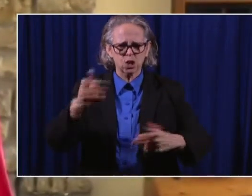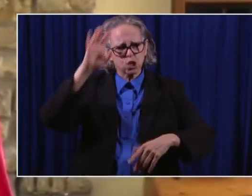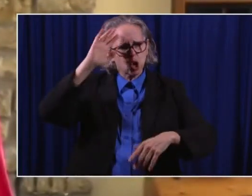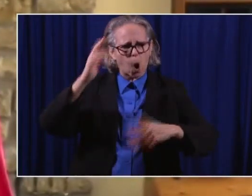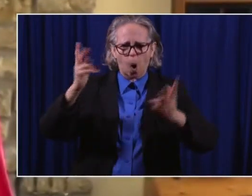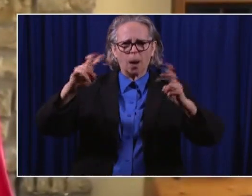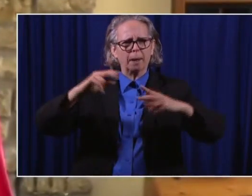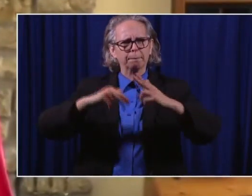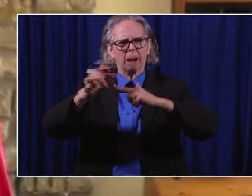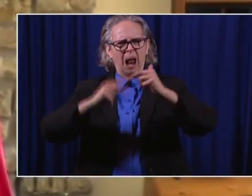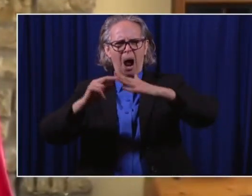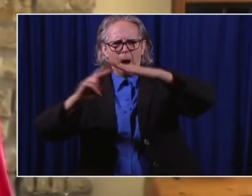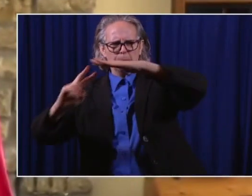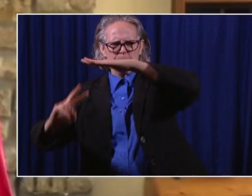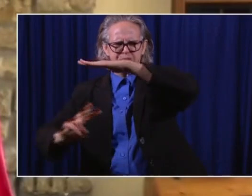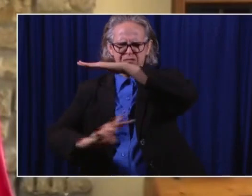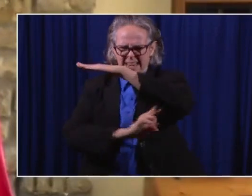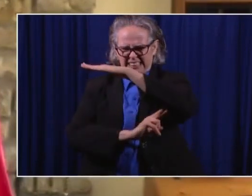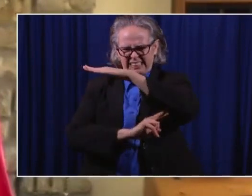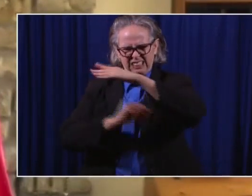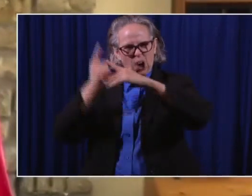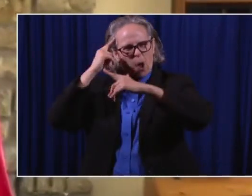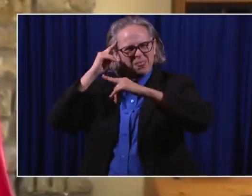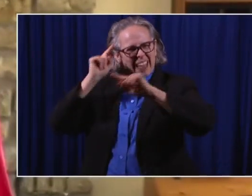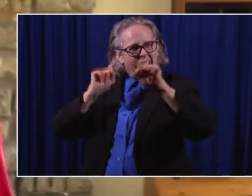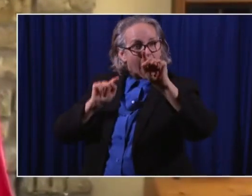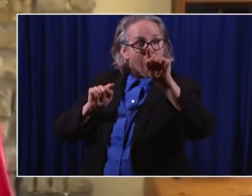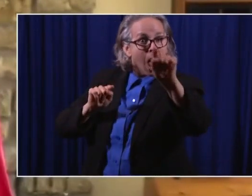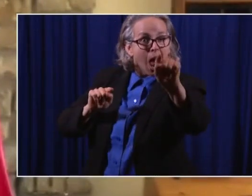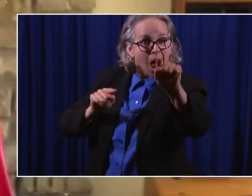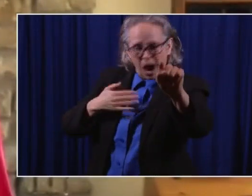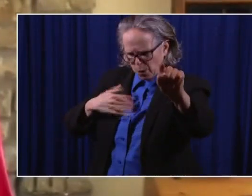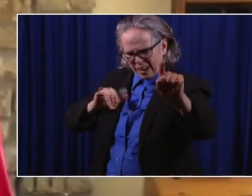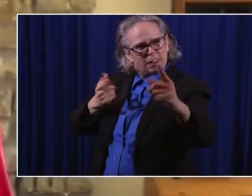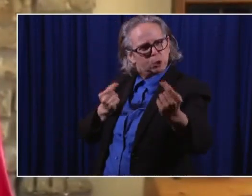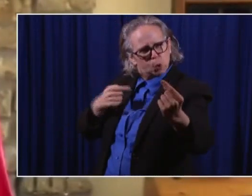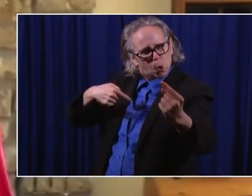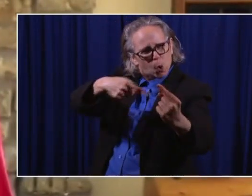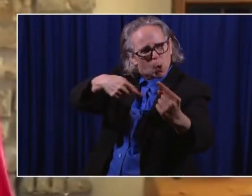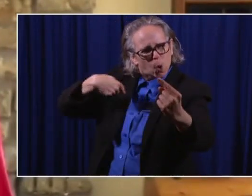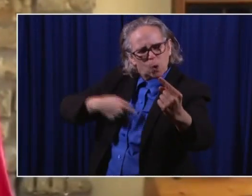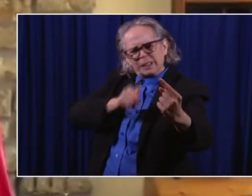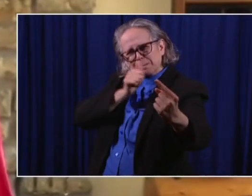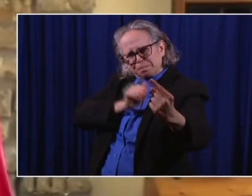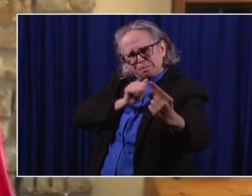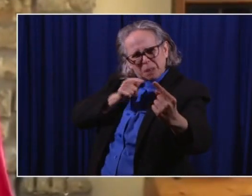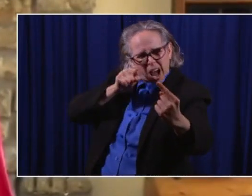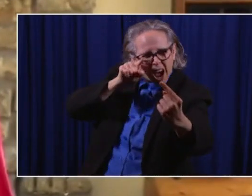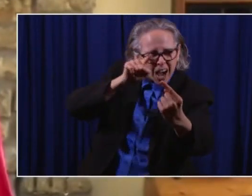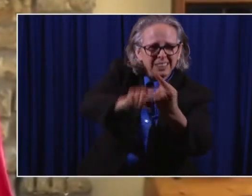PEOPLE IN THE HOSPITWE HAVE GOT TO TURN THIS AROUND. WE HAVE TO BUILD A BRIDGE TO GET